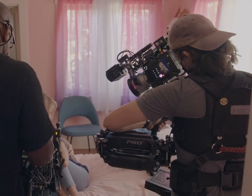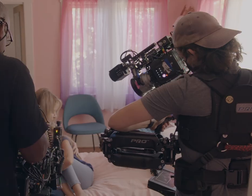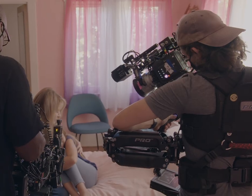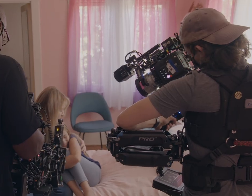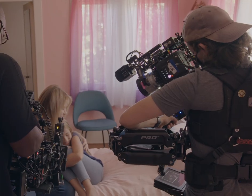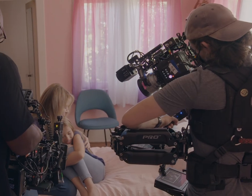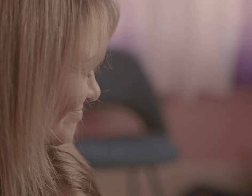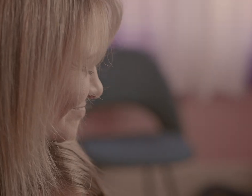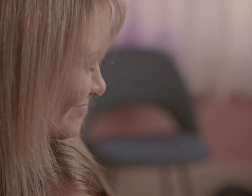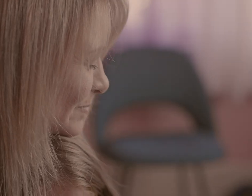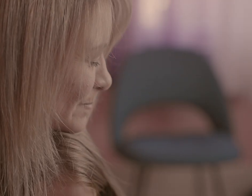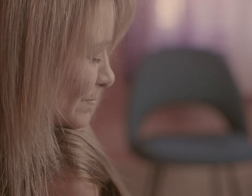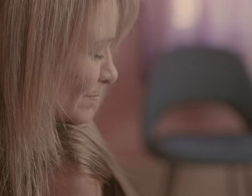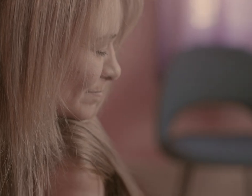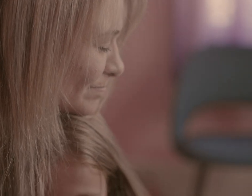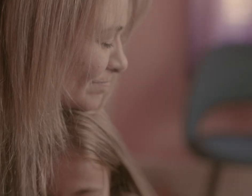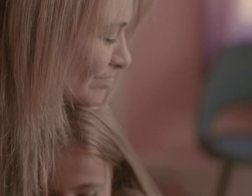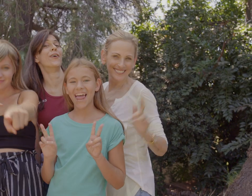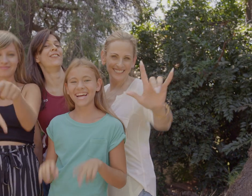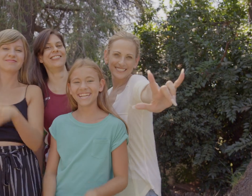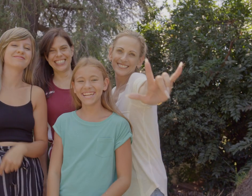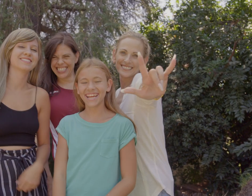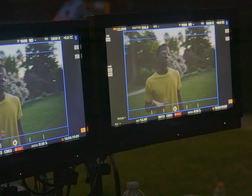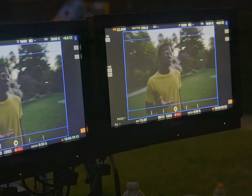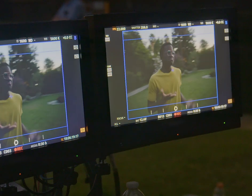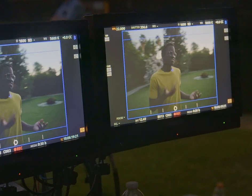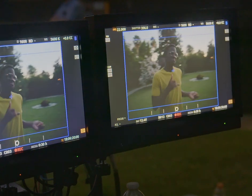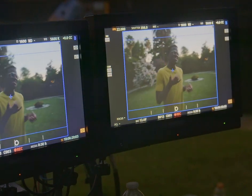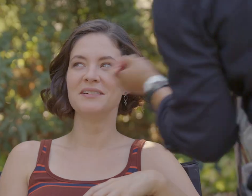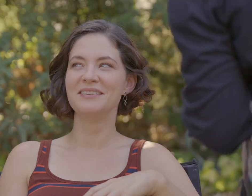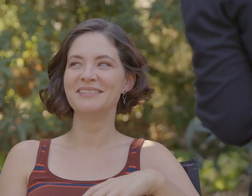You're all, all the joys under the sun wrapped into one